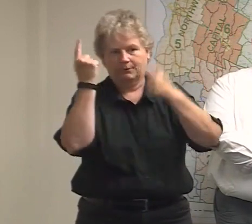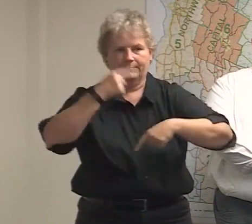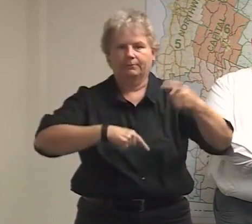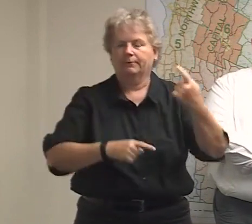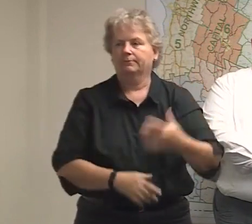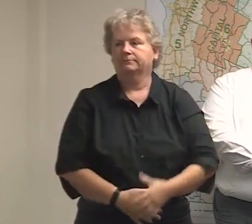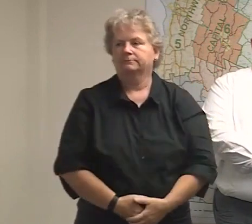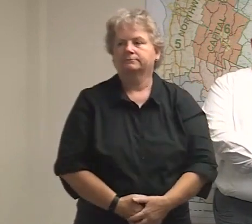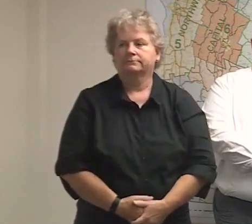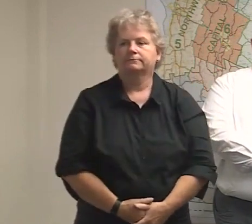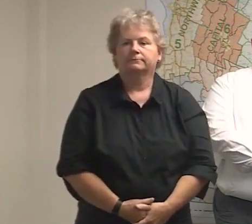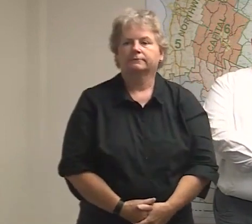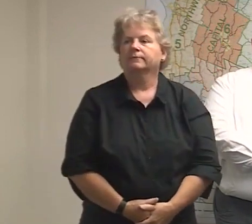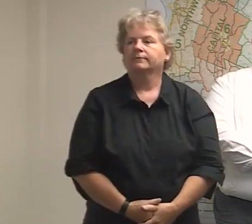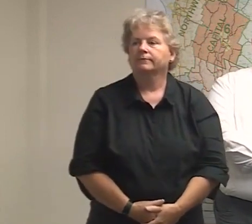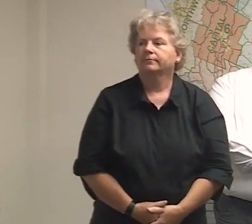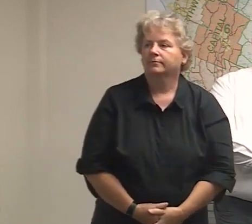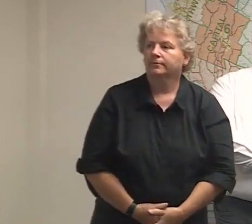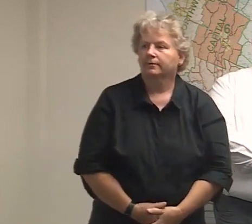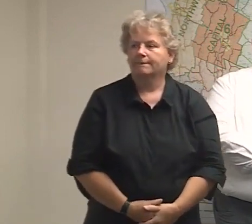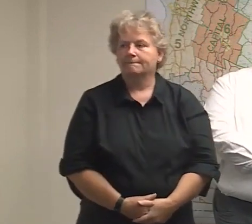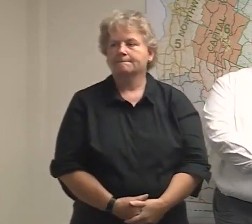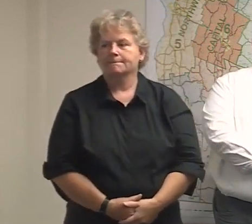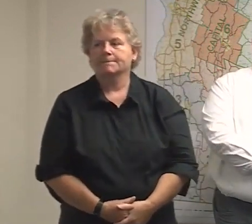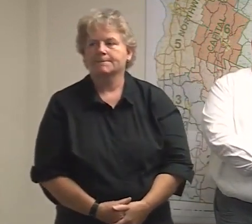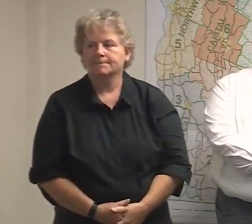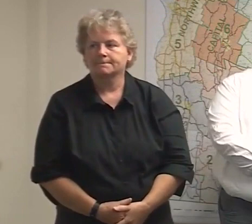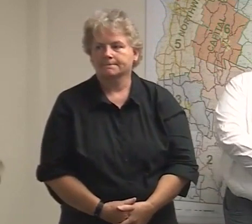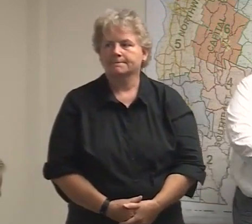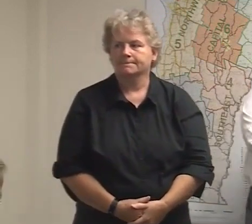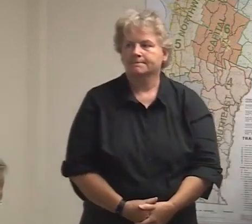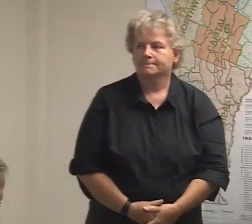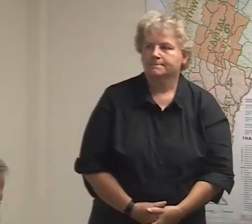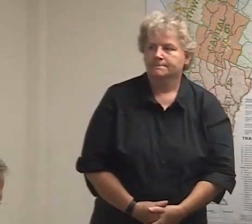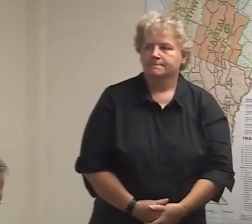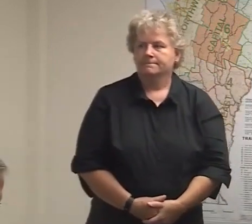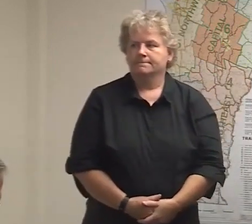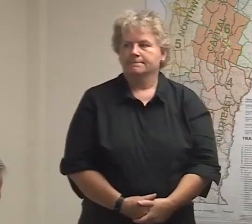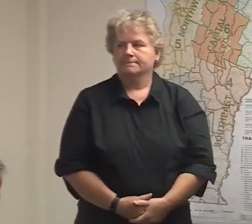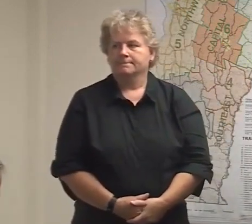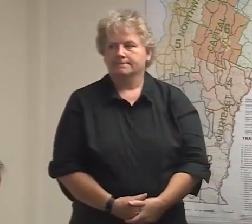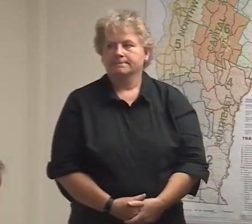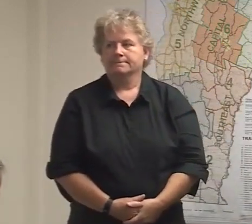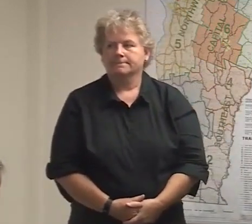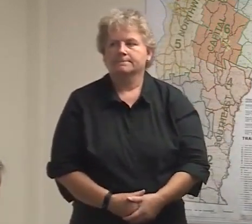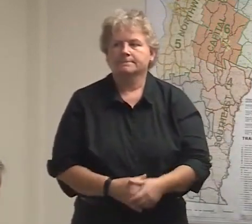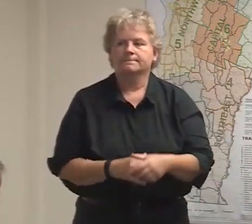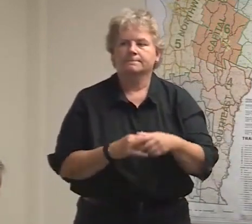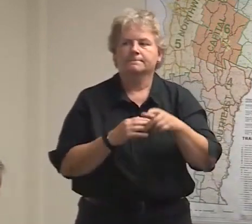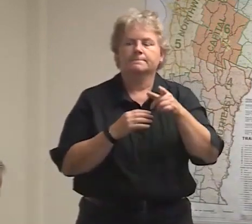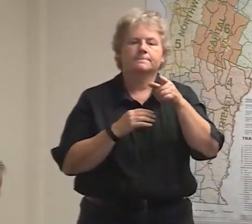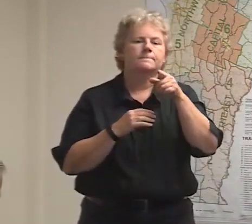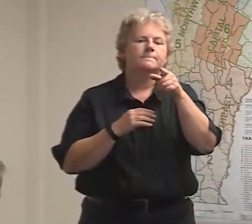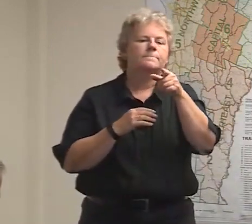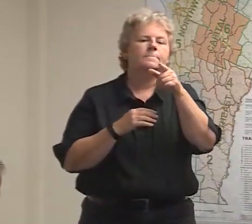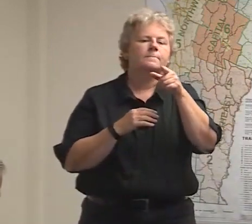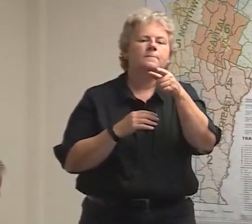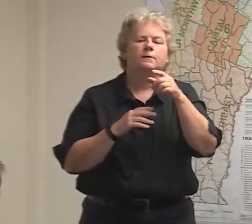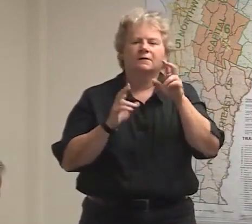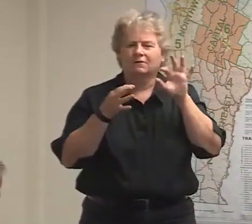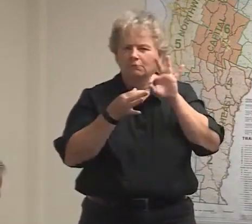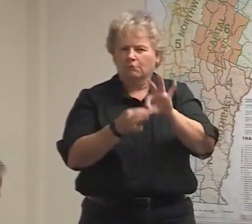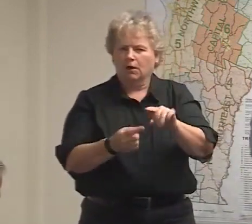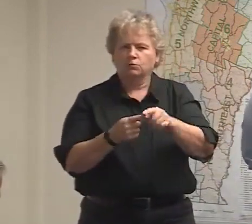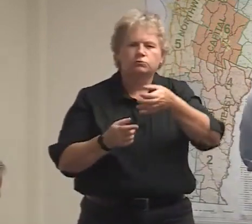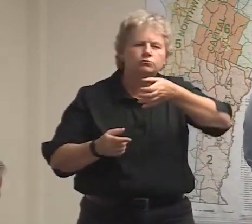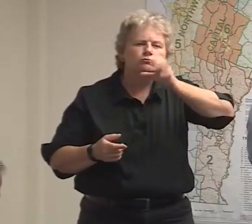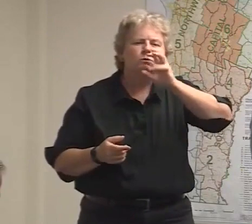IS THERE AN UPDATE ON DRINKING WATER CONDITIONS OR HOW SOON BOIL WATER NOTICES MIGHT BE ABLE TO LIFT.